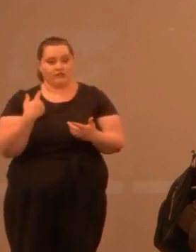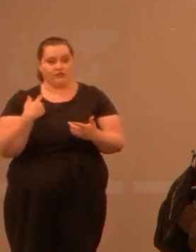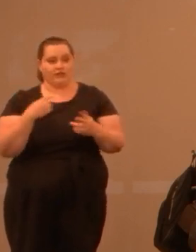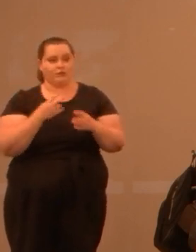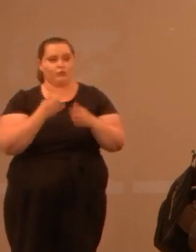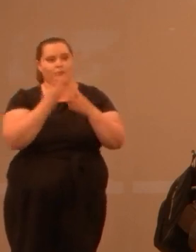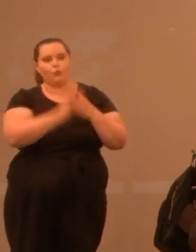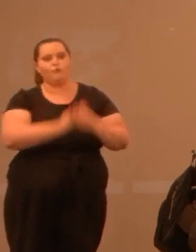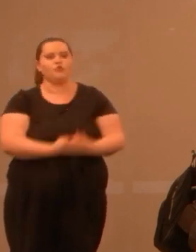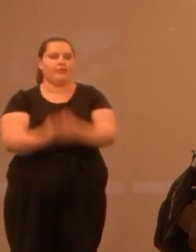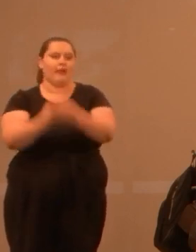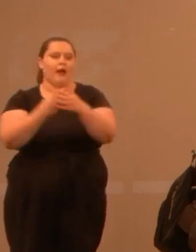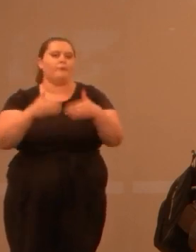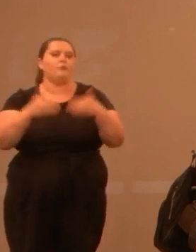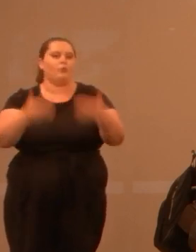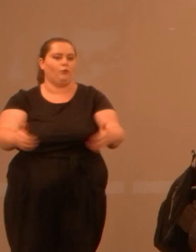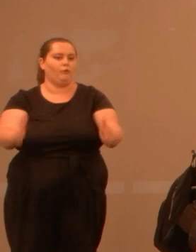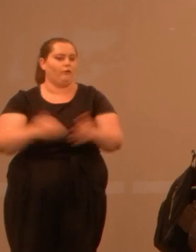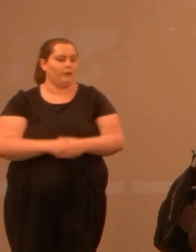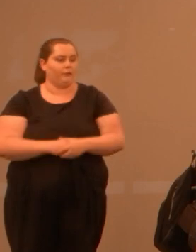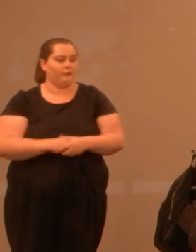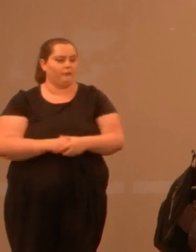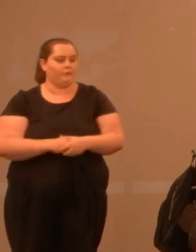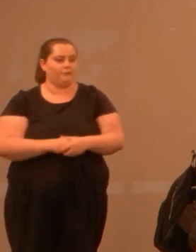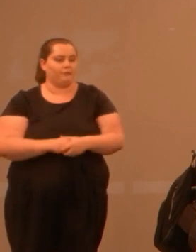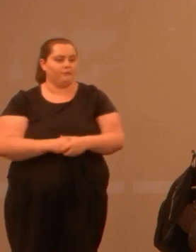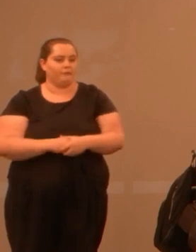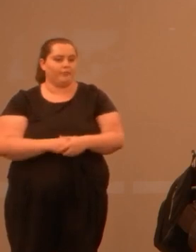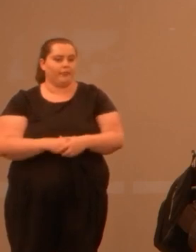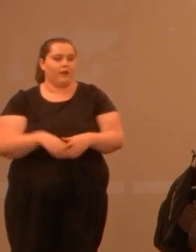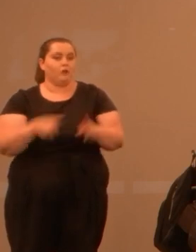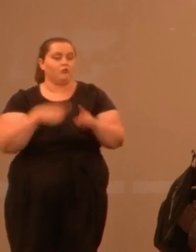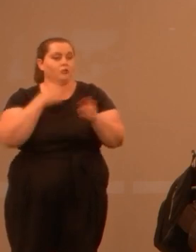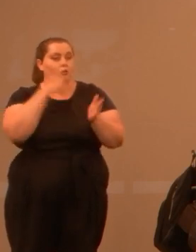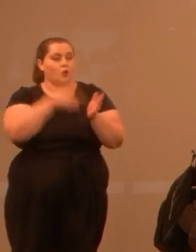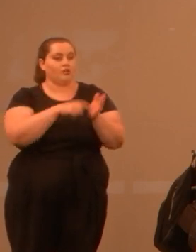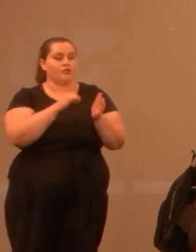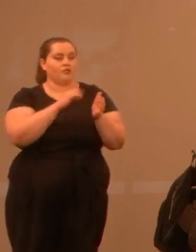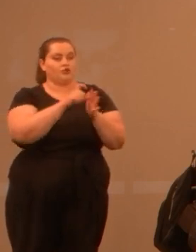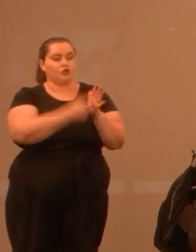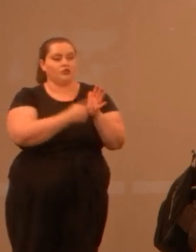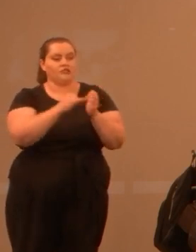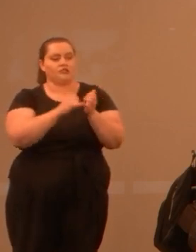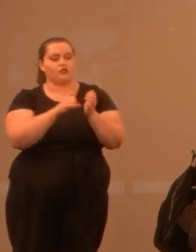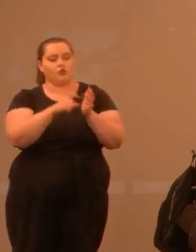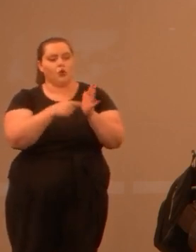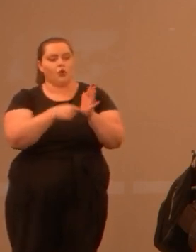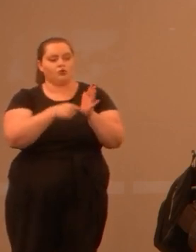I'd also like to acknowledge Dr Scott Hollier, CEO and co-founder of the